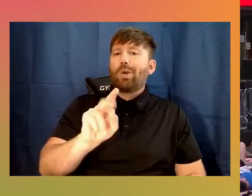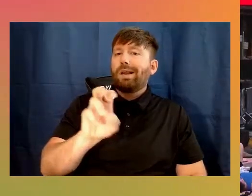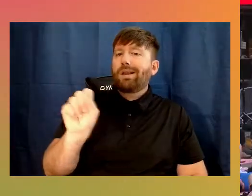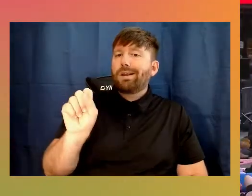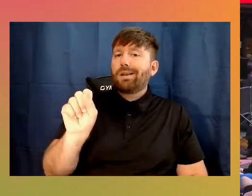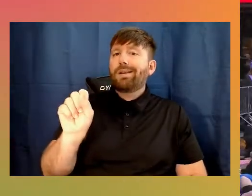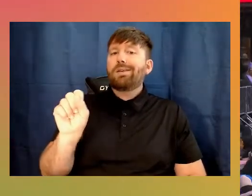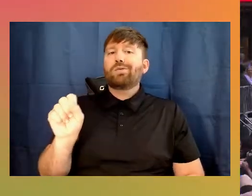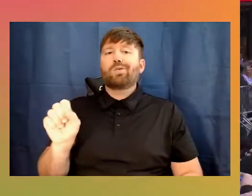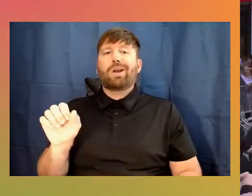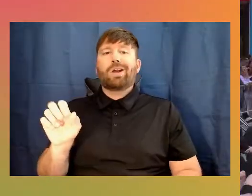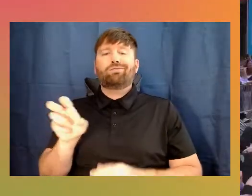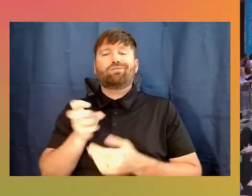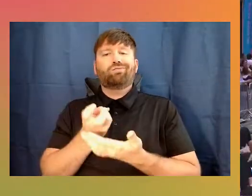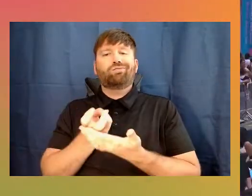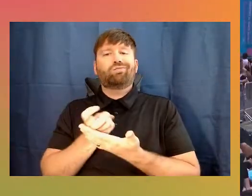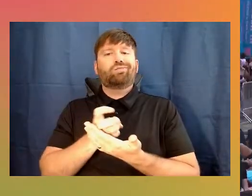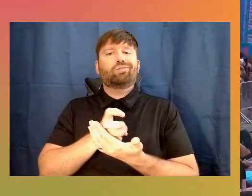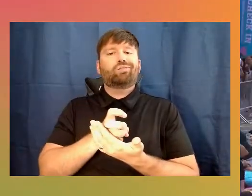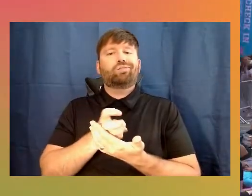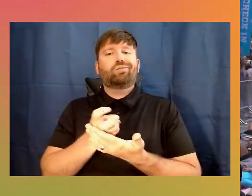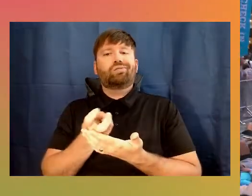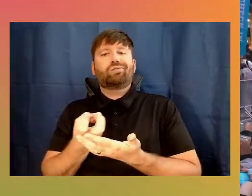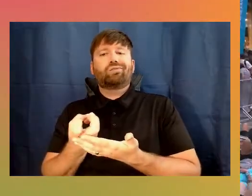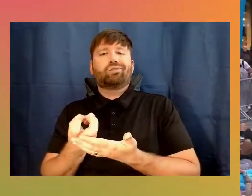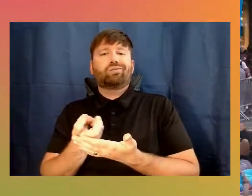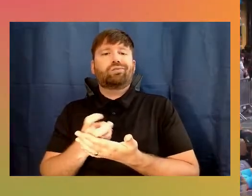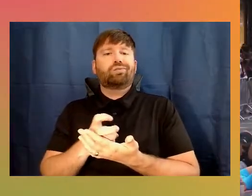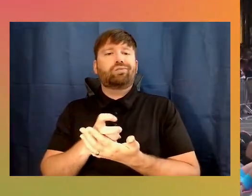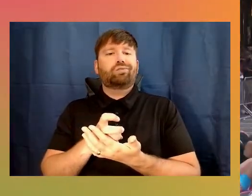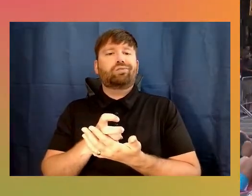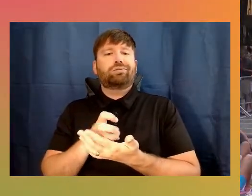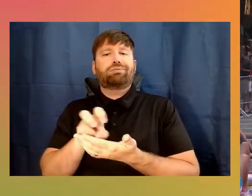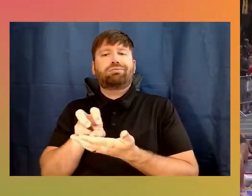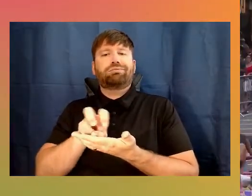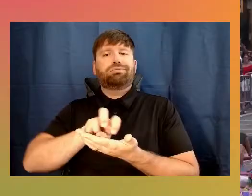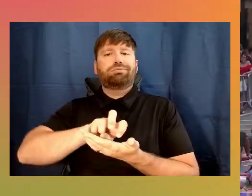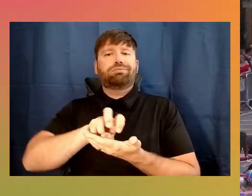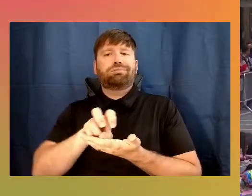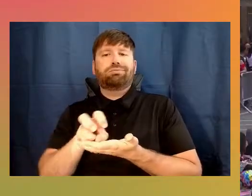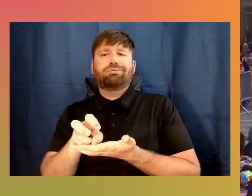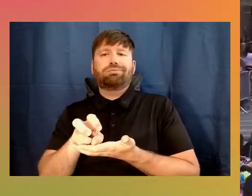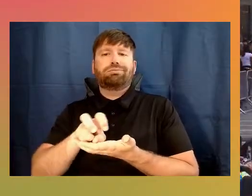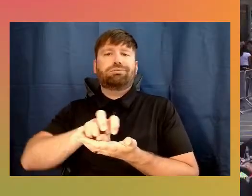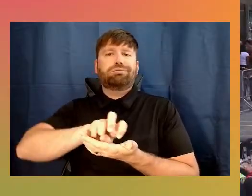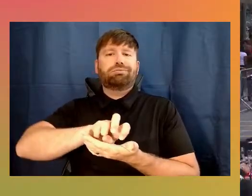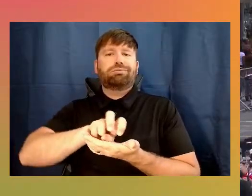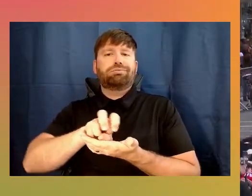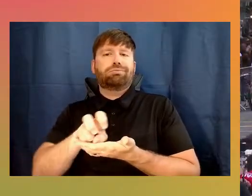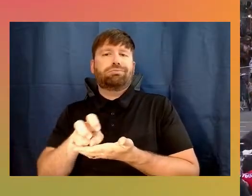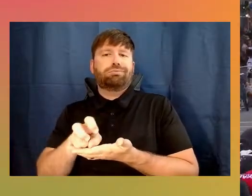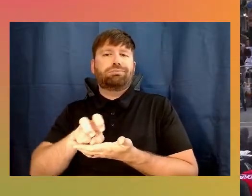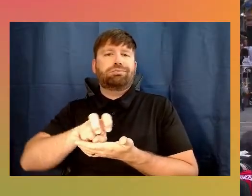ALLOW THE NEEDS TO ROCK FROM SIDE TO SIDE, MASSAGING THE LOW